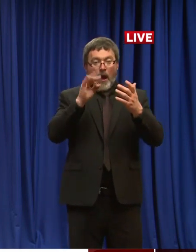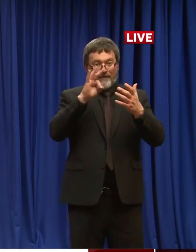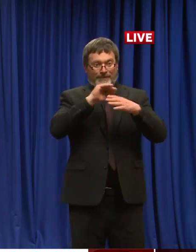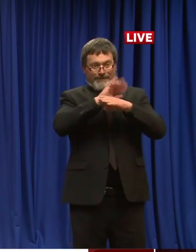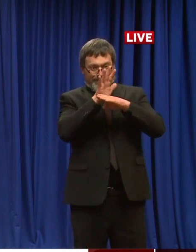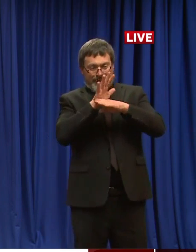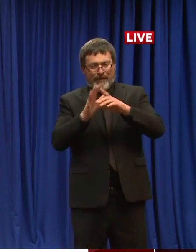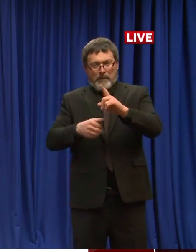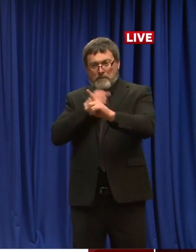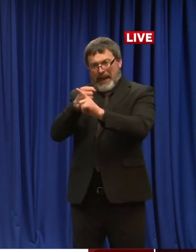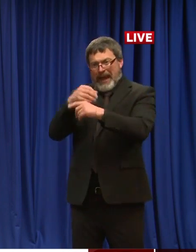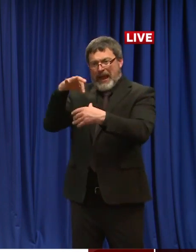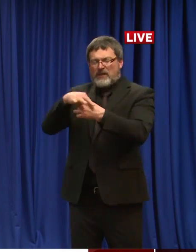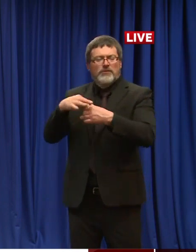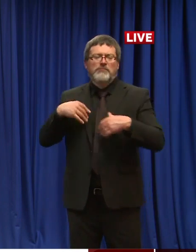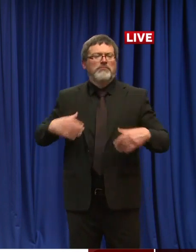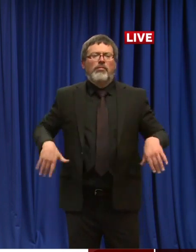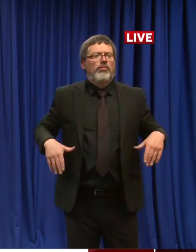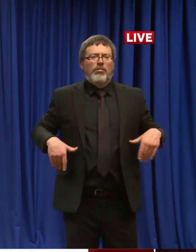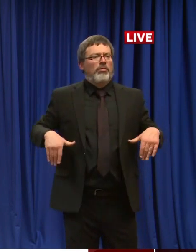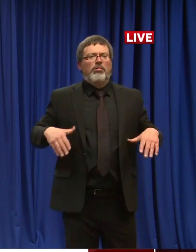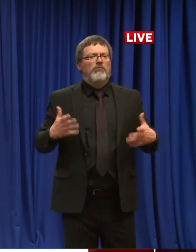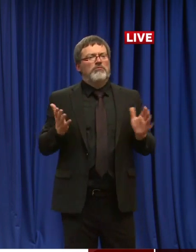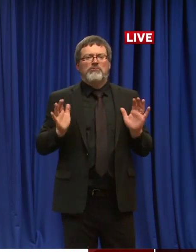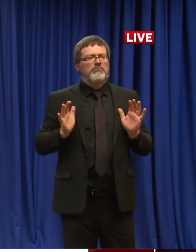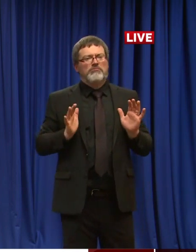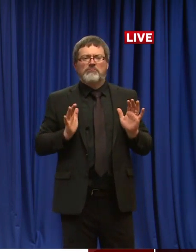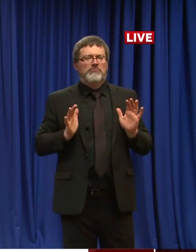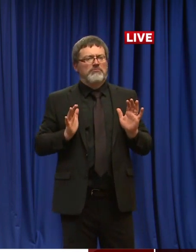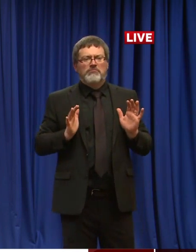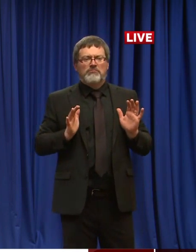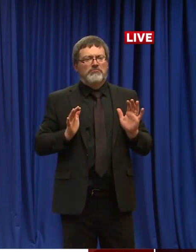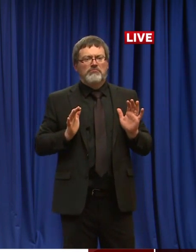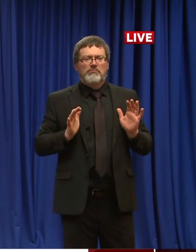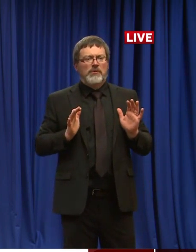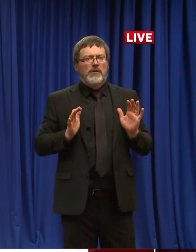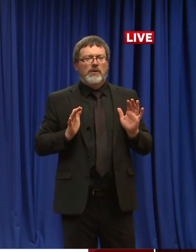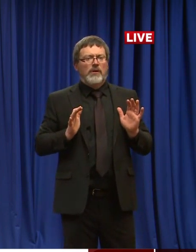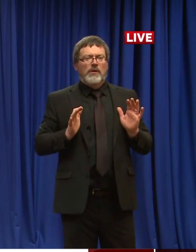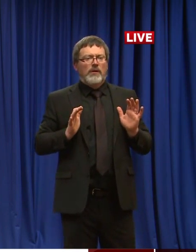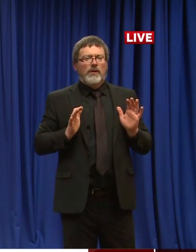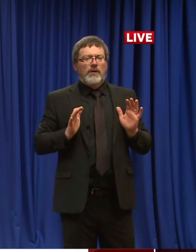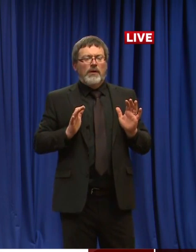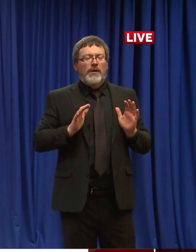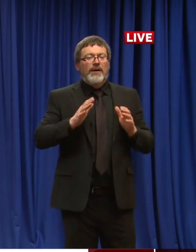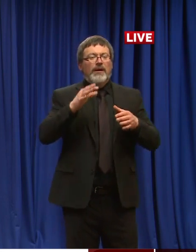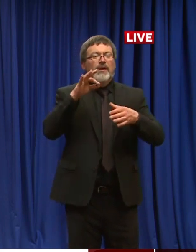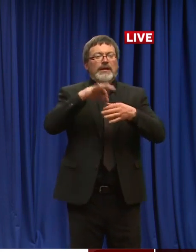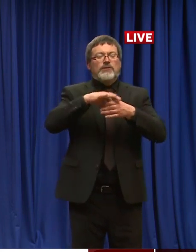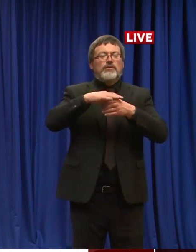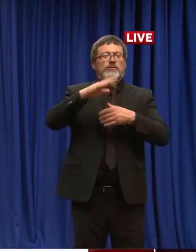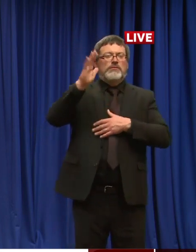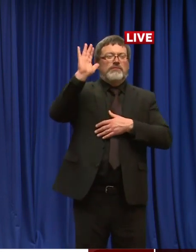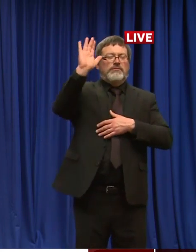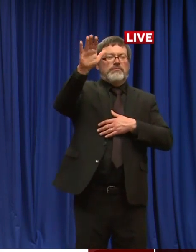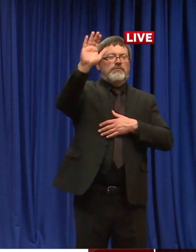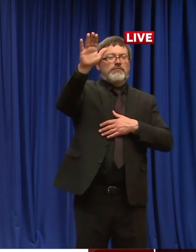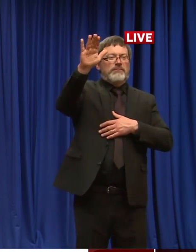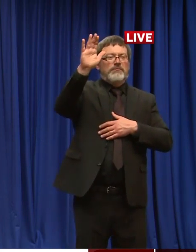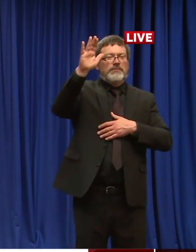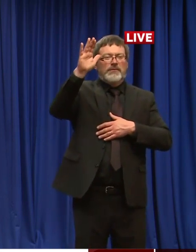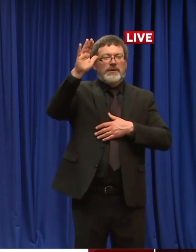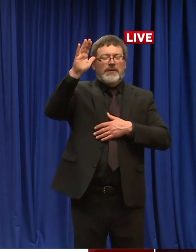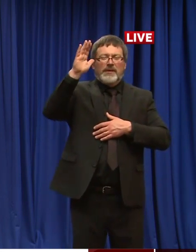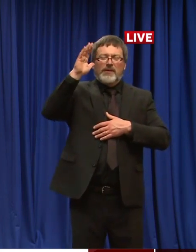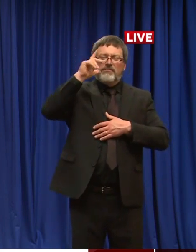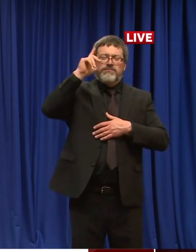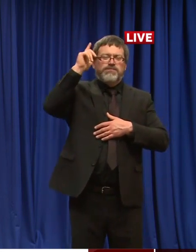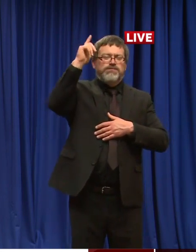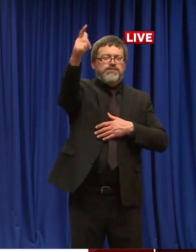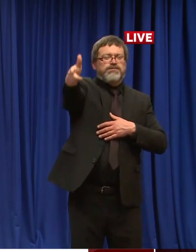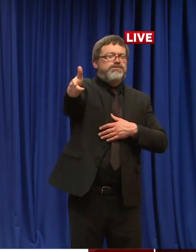SPECIFICALLY I THINK TO THE QUESTIONS THAT HAVE BEEN RAISED OVER THE PAST FEW DAYS ABOUT ELECTIONS AND WHAT THEY MIGHT LOOK LIKE LOOK LIKE AGAIN, LET’S UNDERSTAND MOST ELECTIONS IN THE